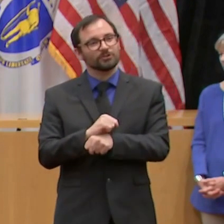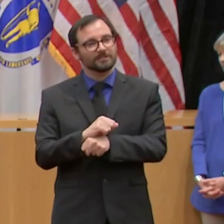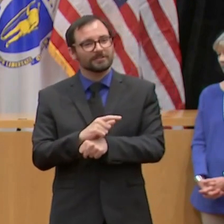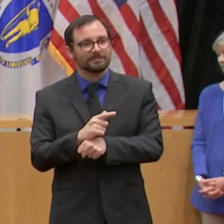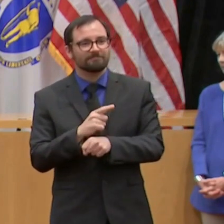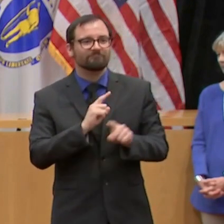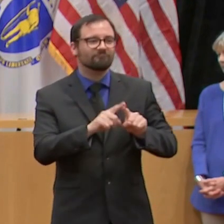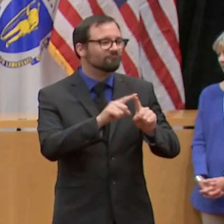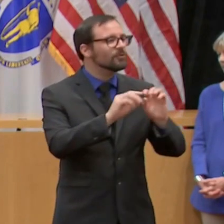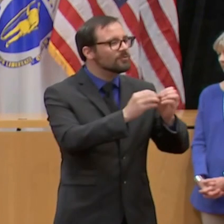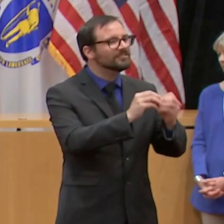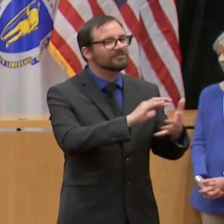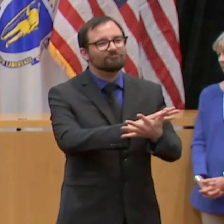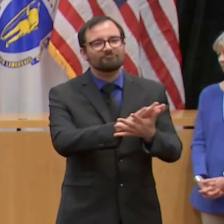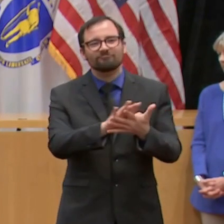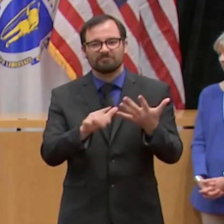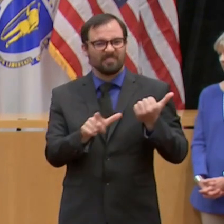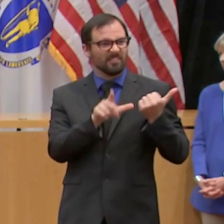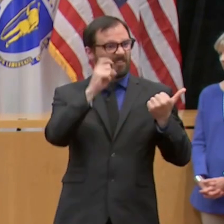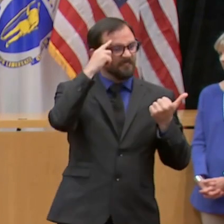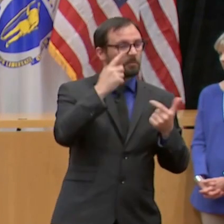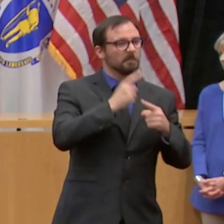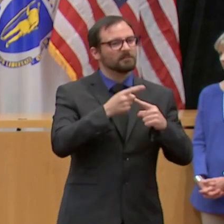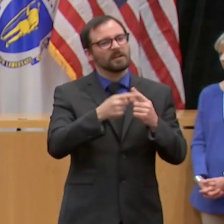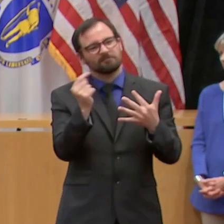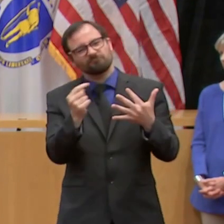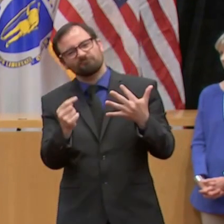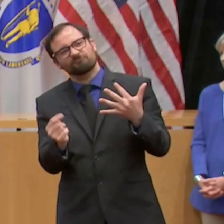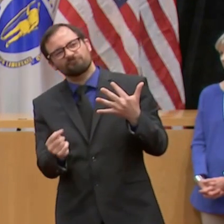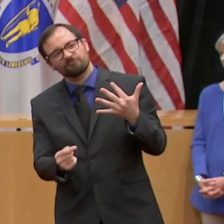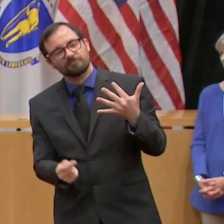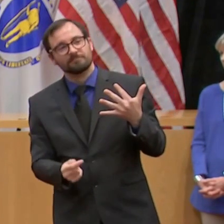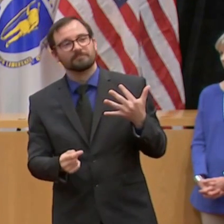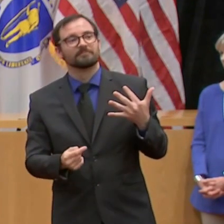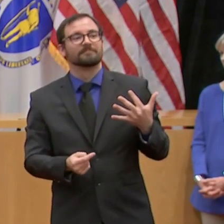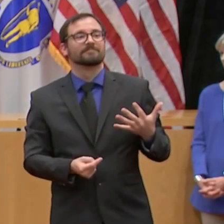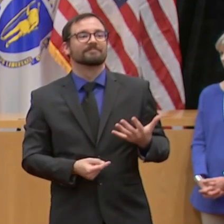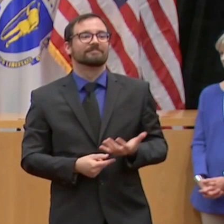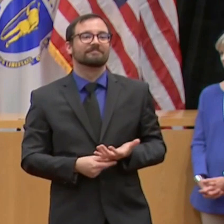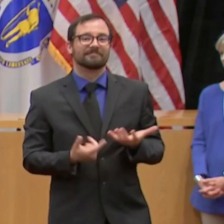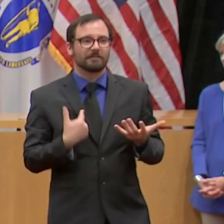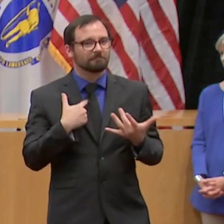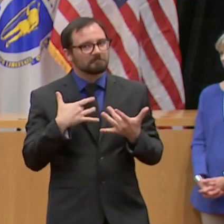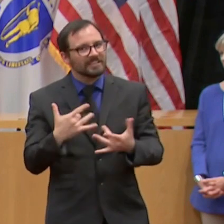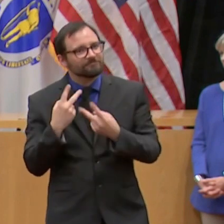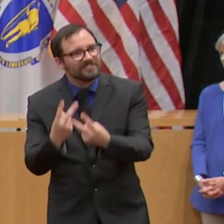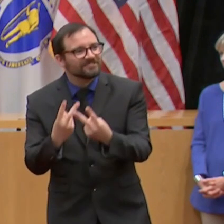VIOLENCE, I WOULD BE IN COMMUNITIES WORKING WITH PROVIDERS TO PROMOTE THESE